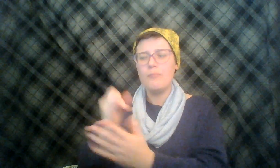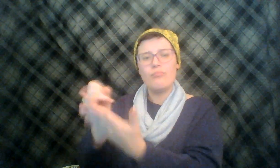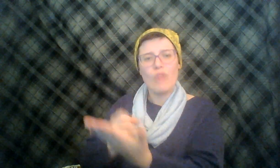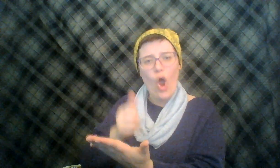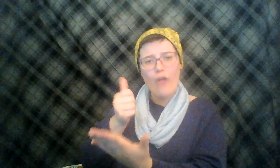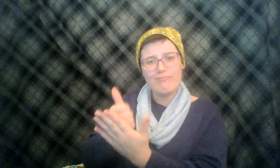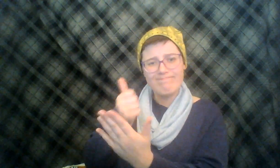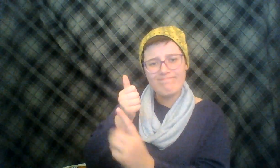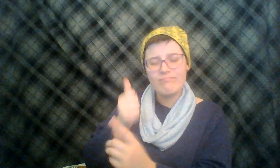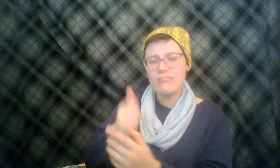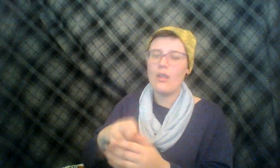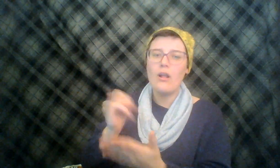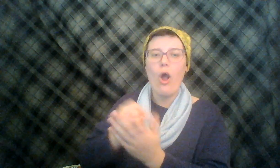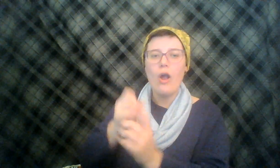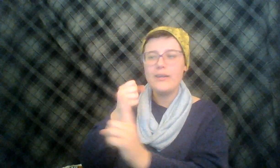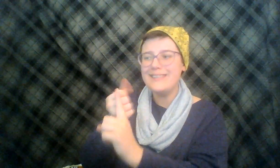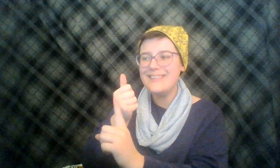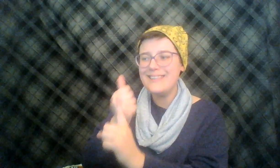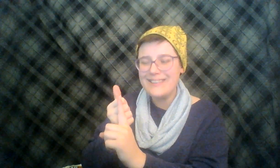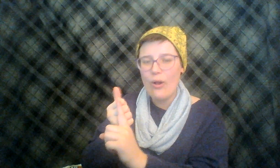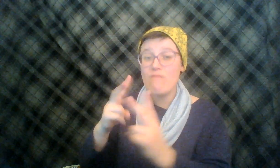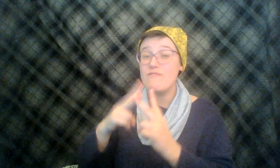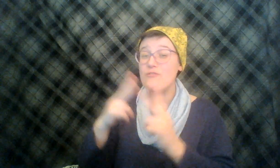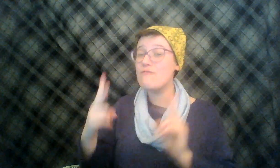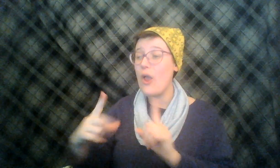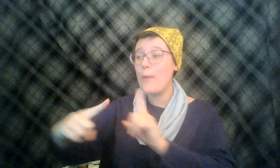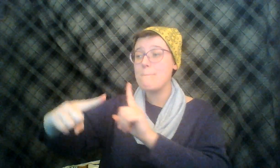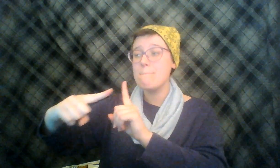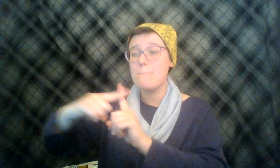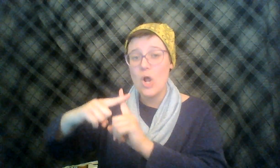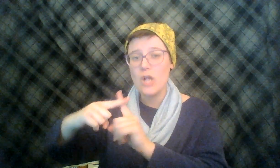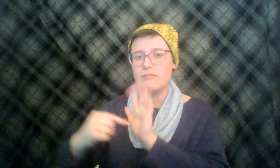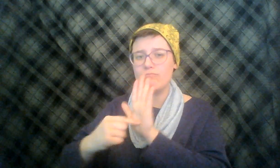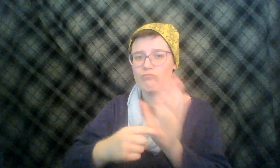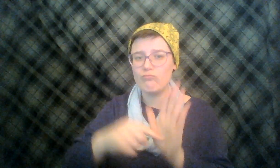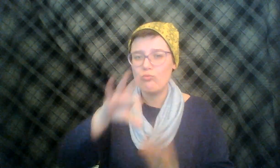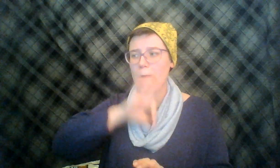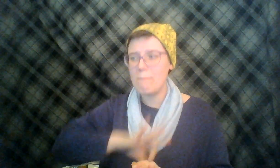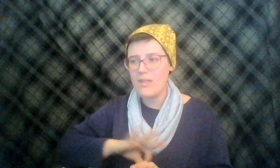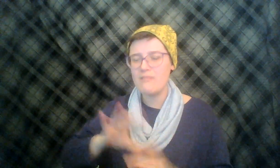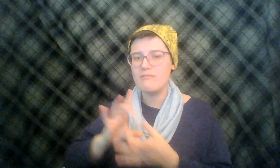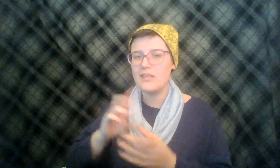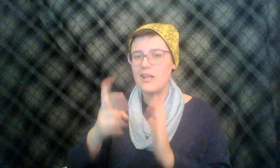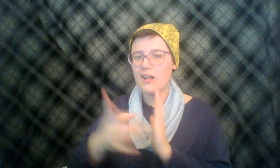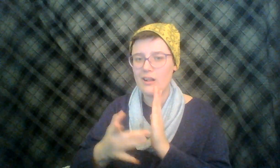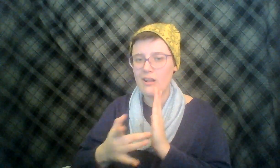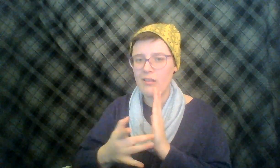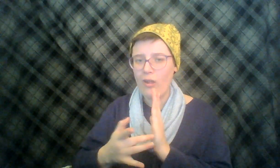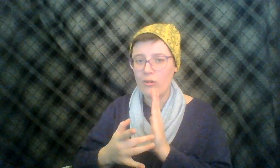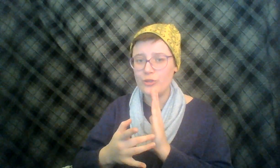It’s a very positive image that demonstrates the goodness that can come from the technology.